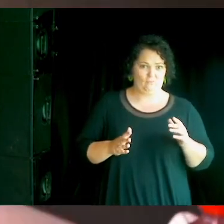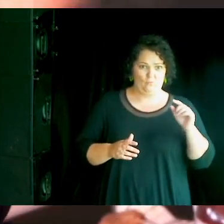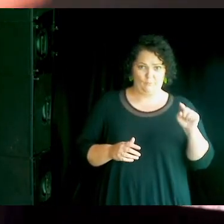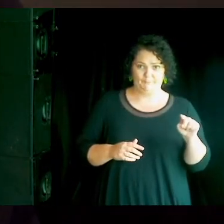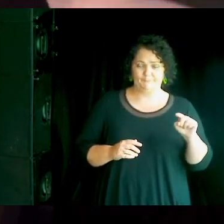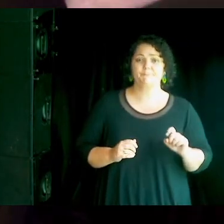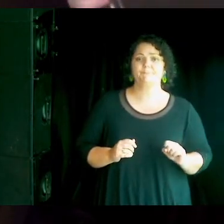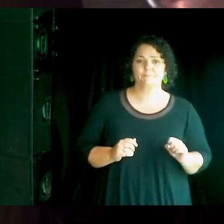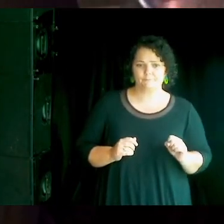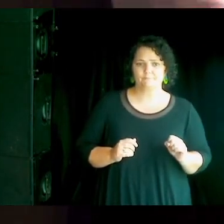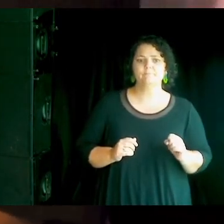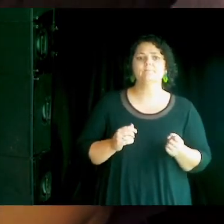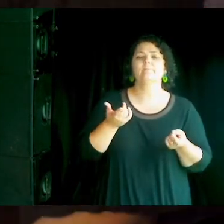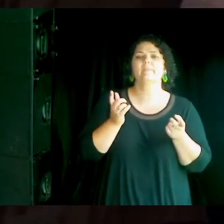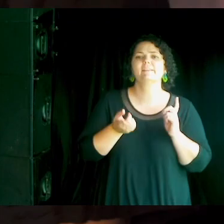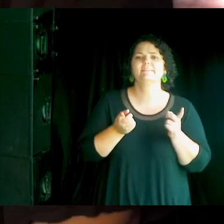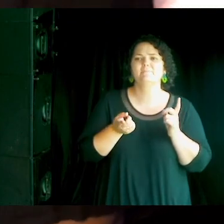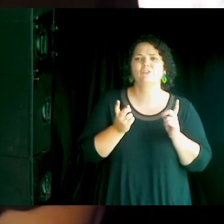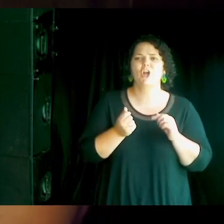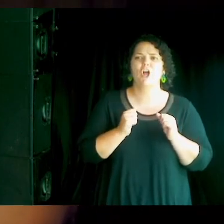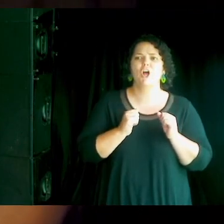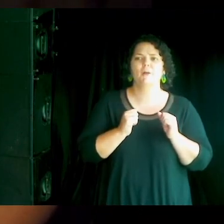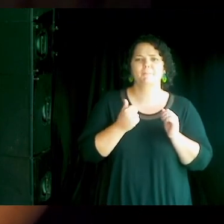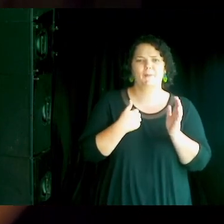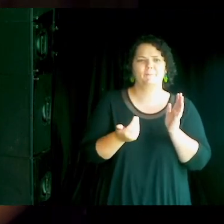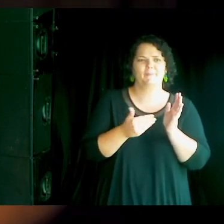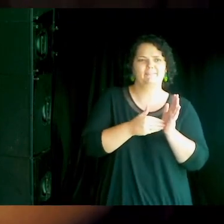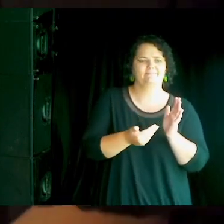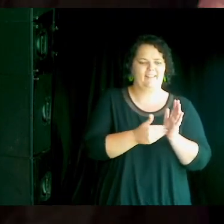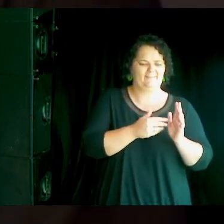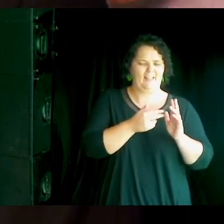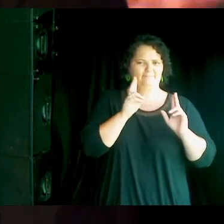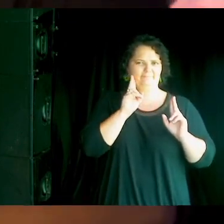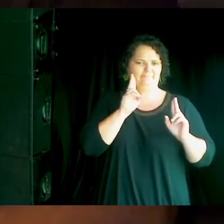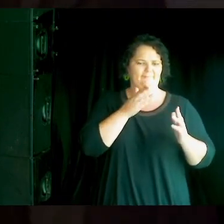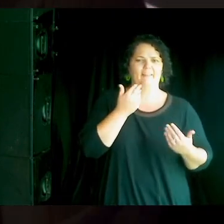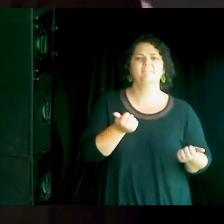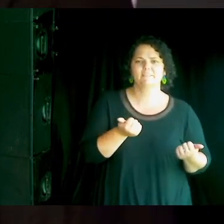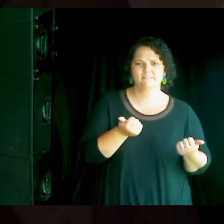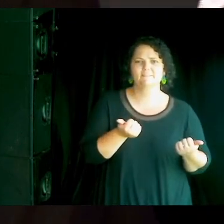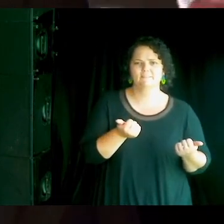I sometimes make it as a performance but normally I would have like kind of bigger bowl